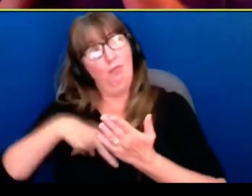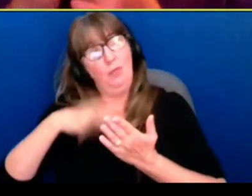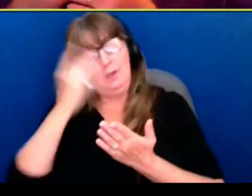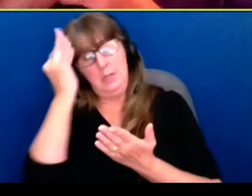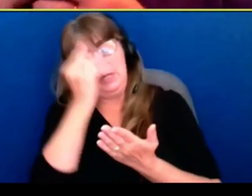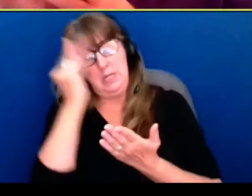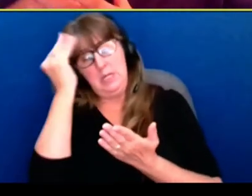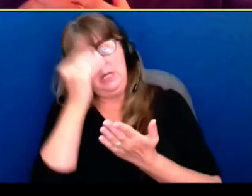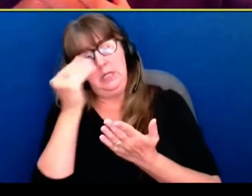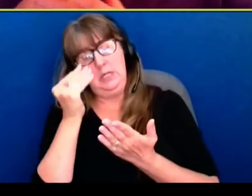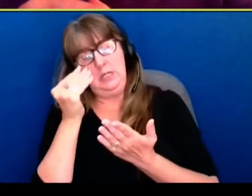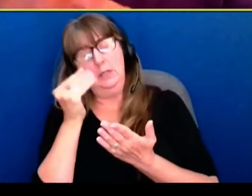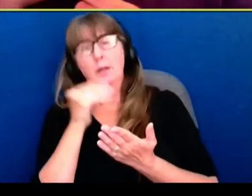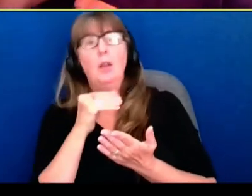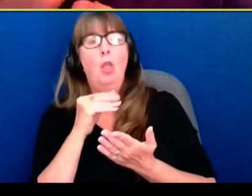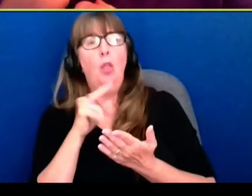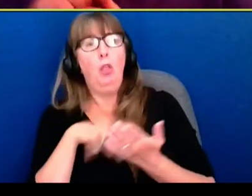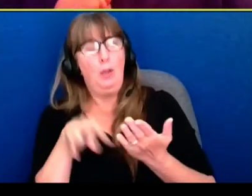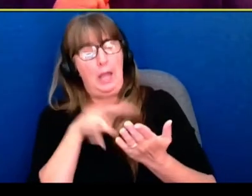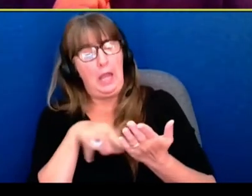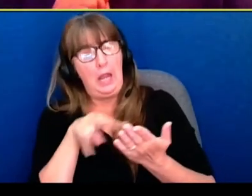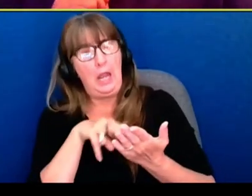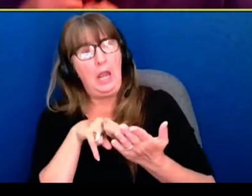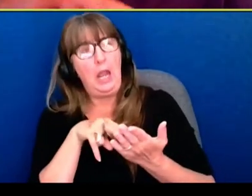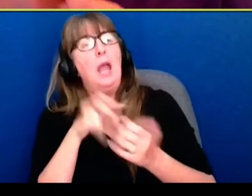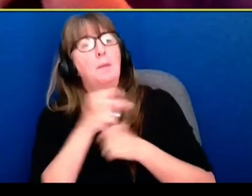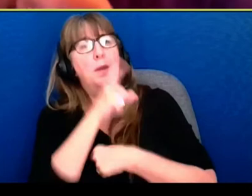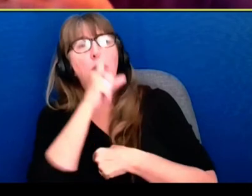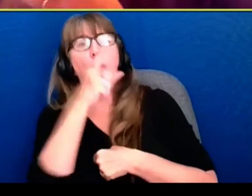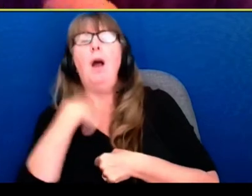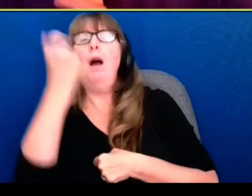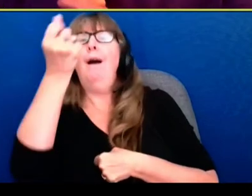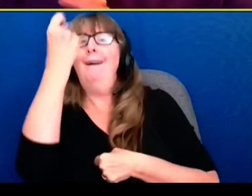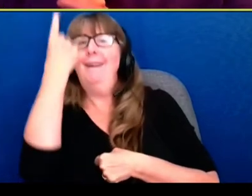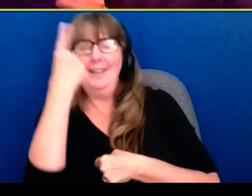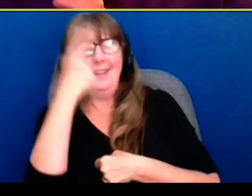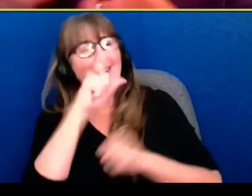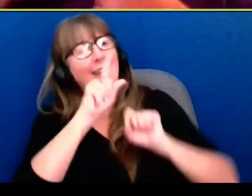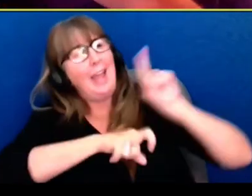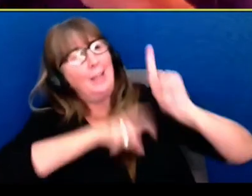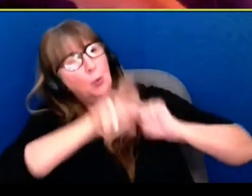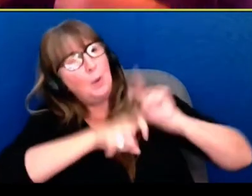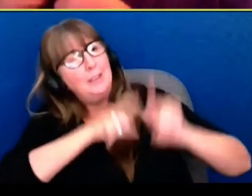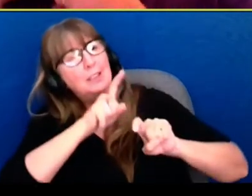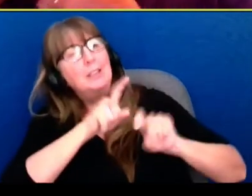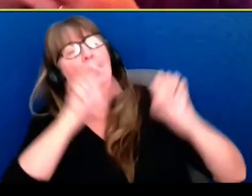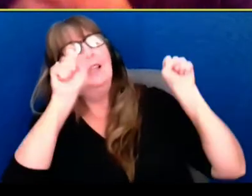sit down, read it and be sure I understand it and have time to ask questions that I can then process